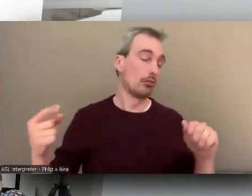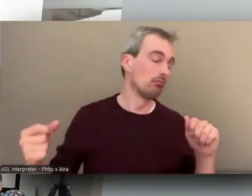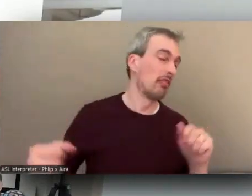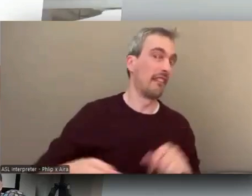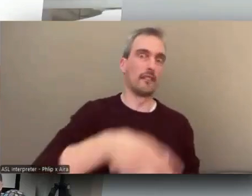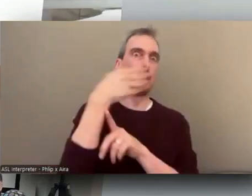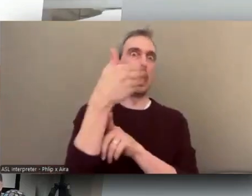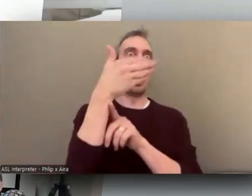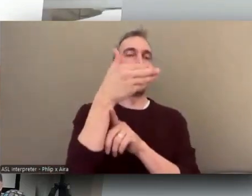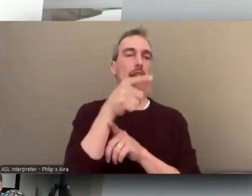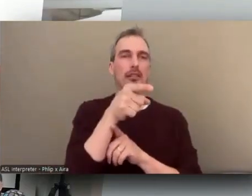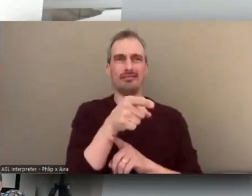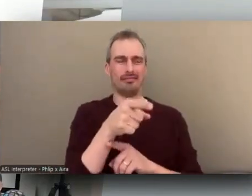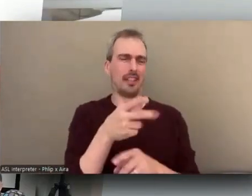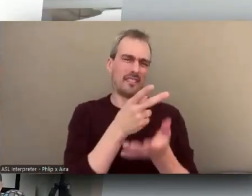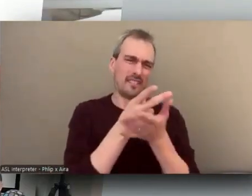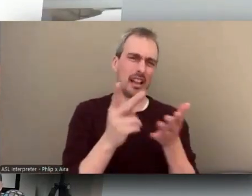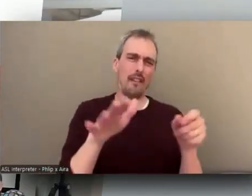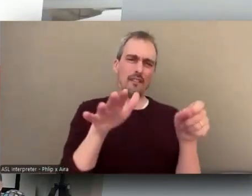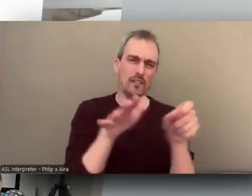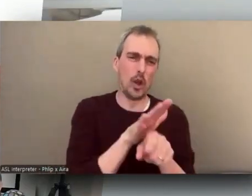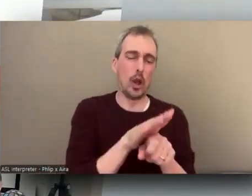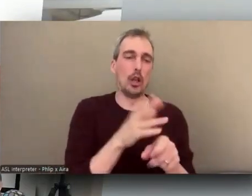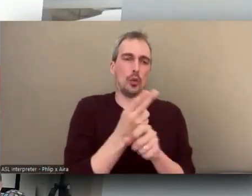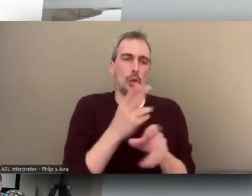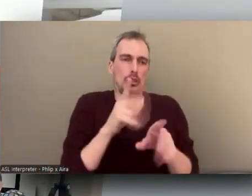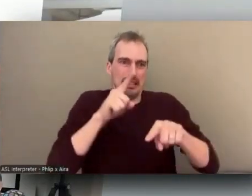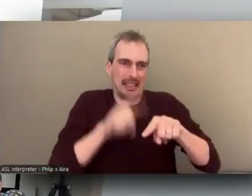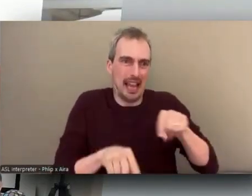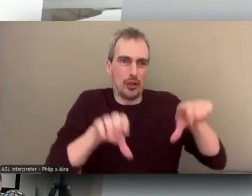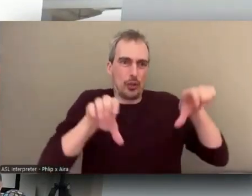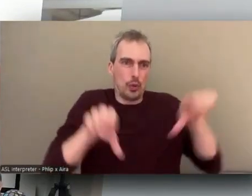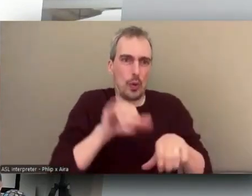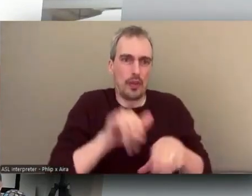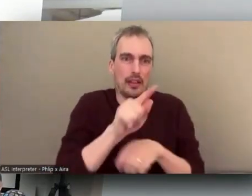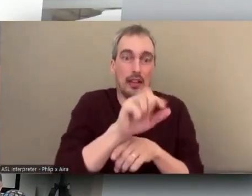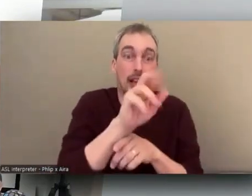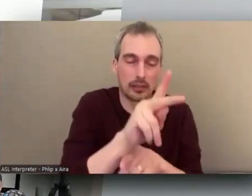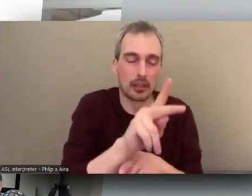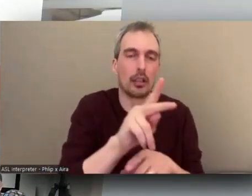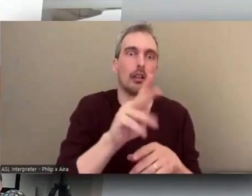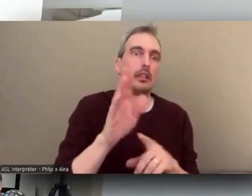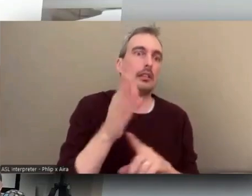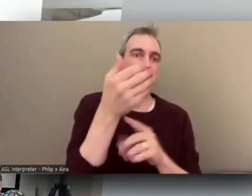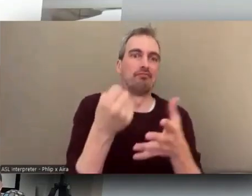And so I think that's kind of the big difference that people see. So at Tenon, we had people -- they would put it in their builds and they